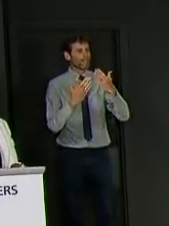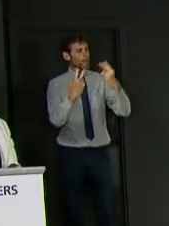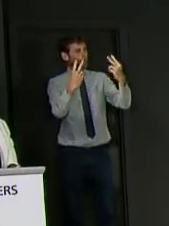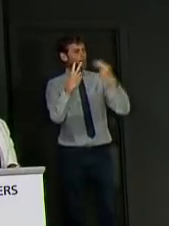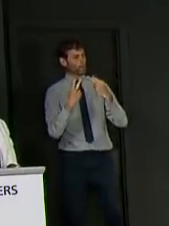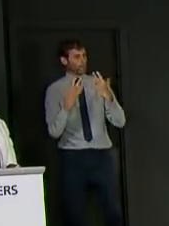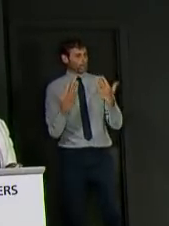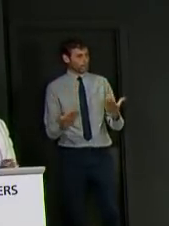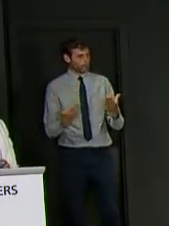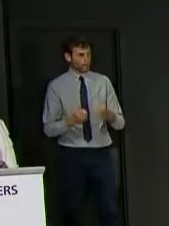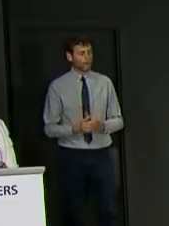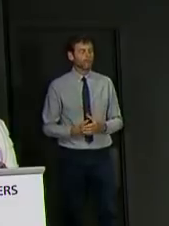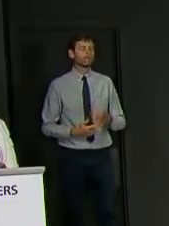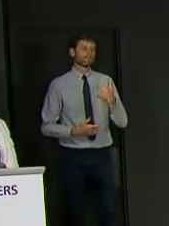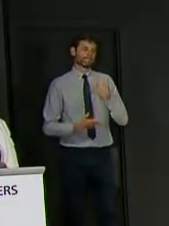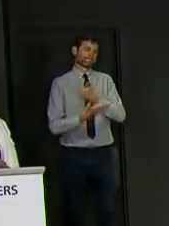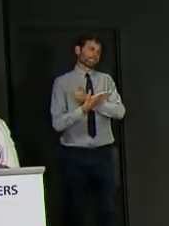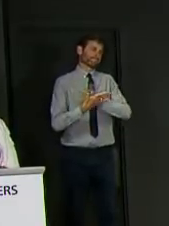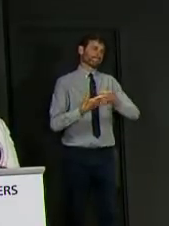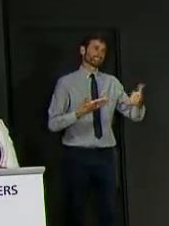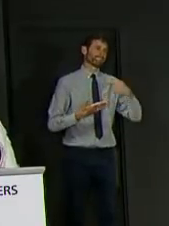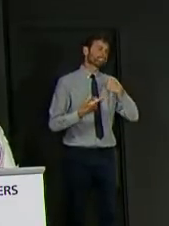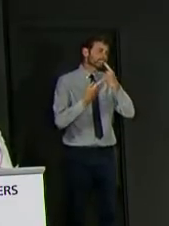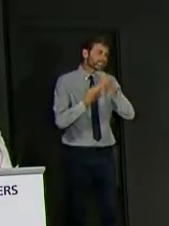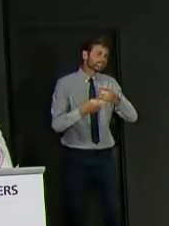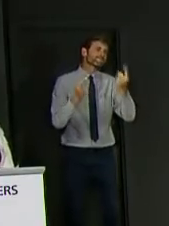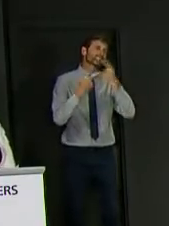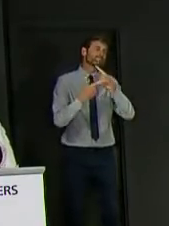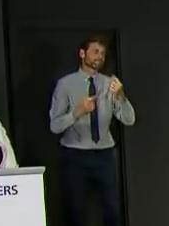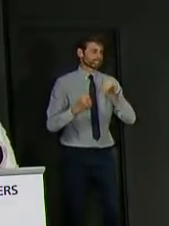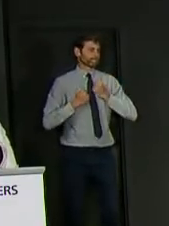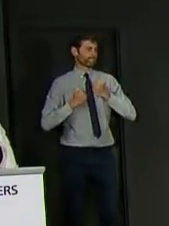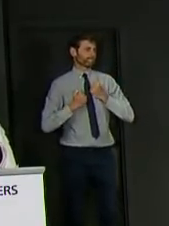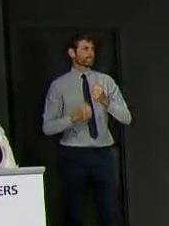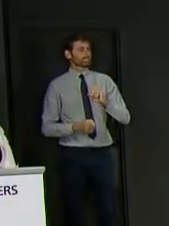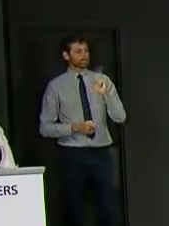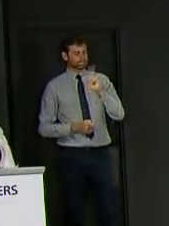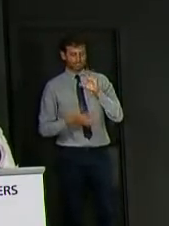us. I'll start with the usual daily update on Covid-19.